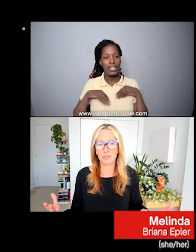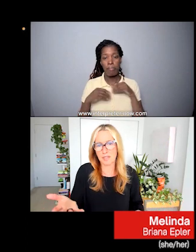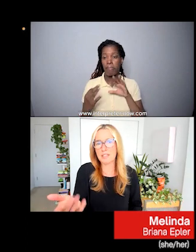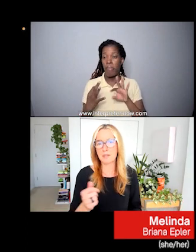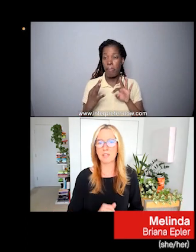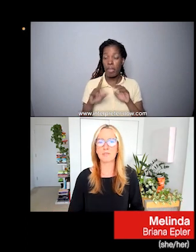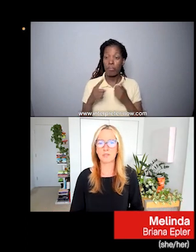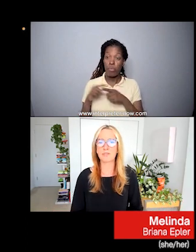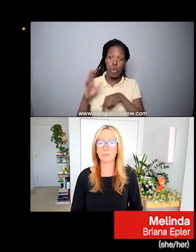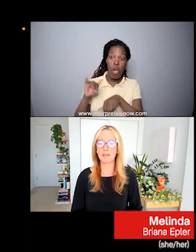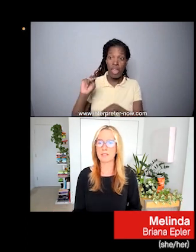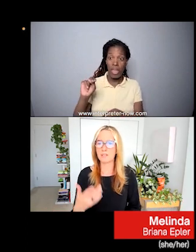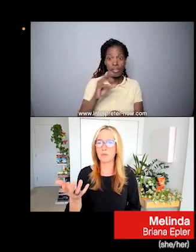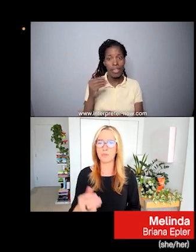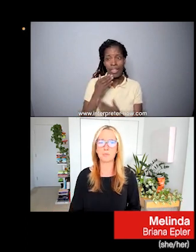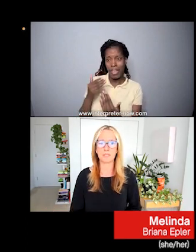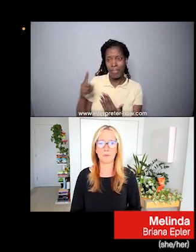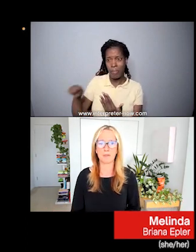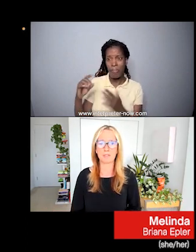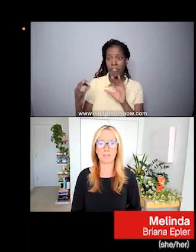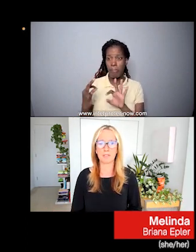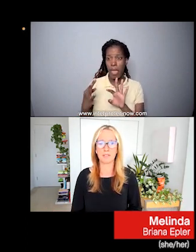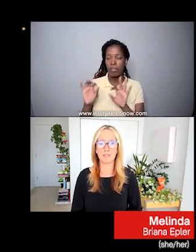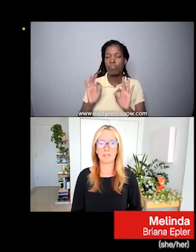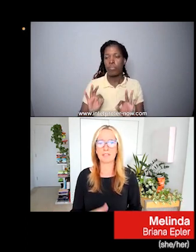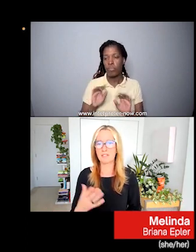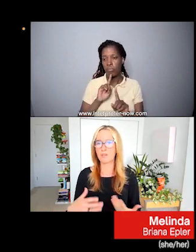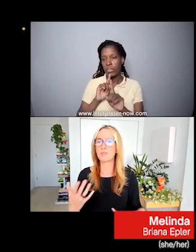You can thank somebody for their feedback, that's a perfect response, and you can also